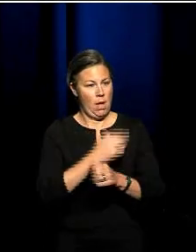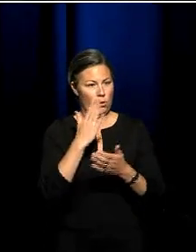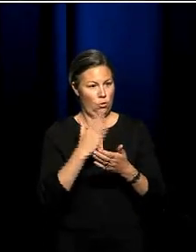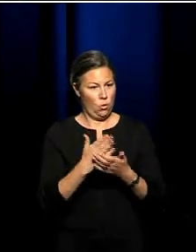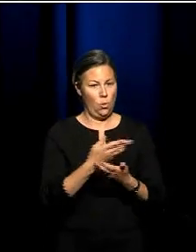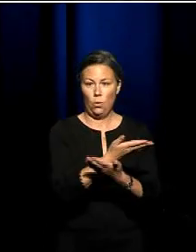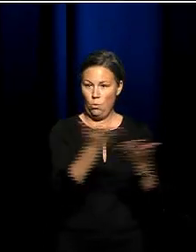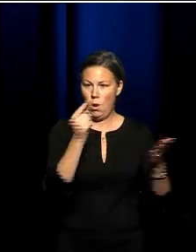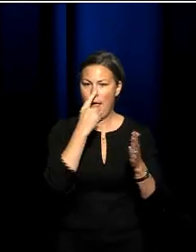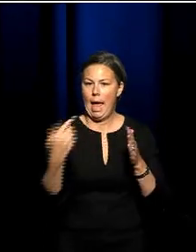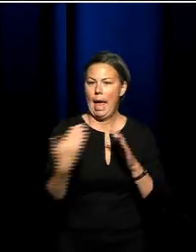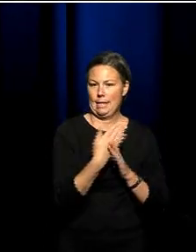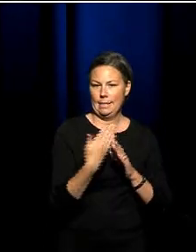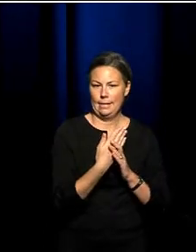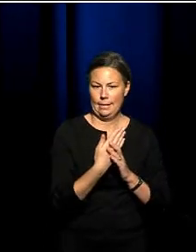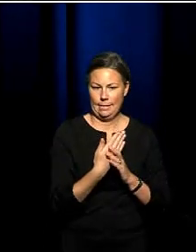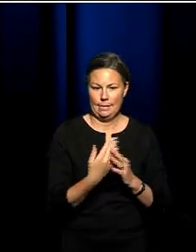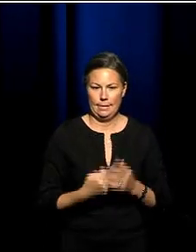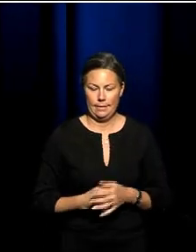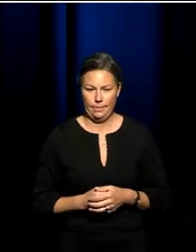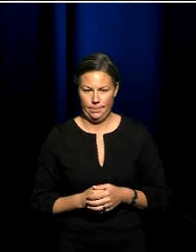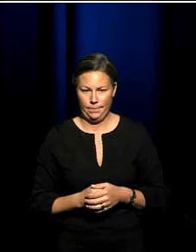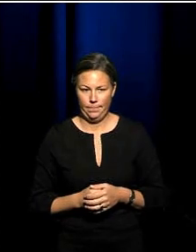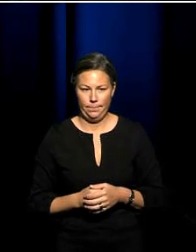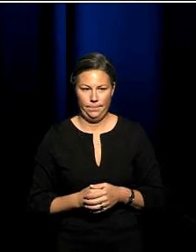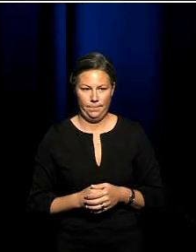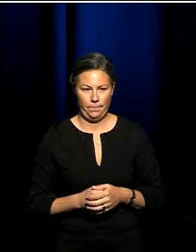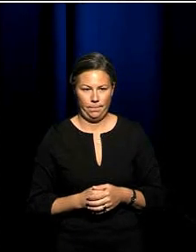with disability. Enabling people to engage with the Commission in the way